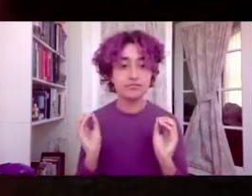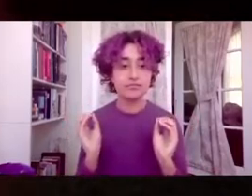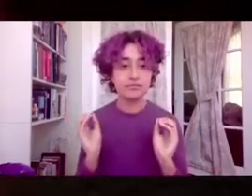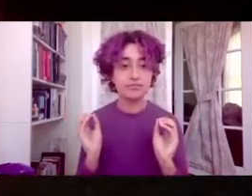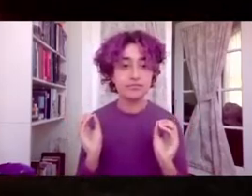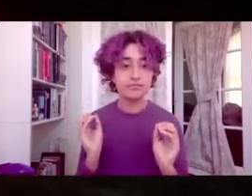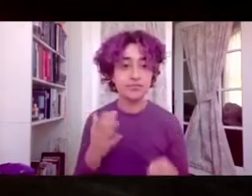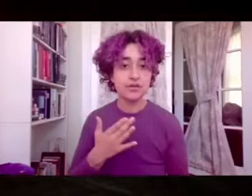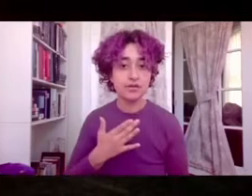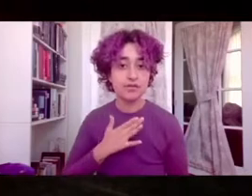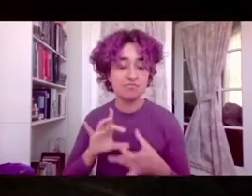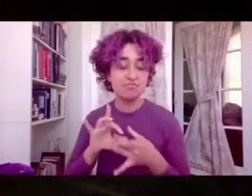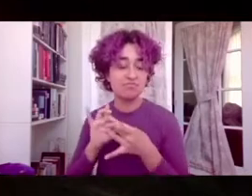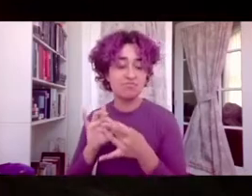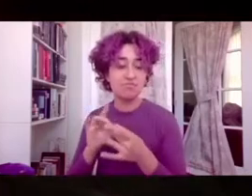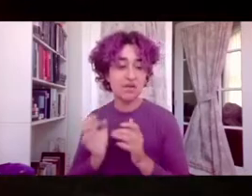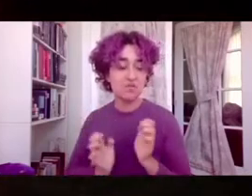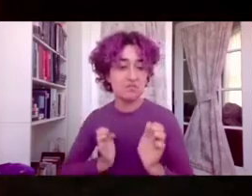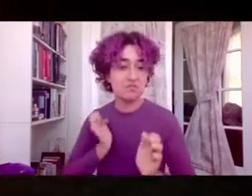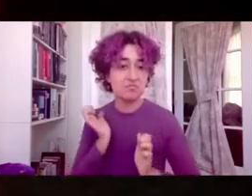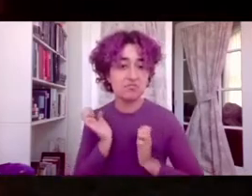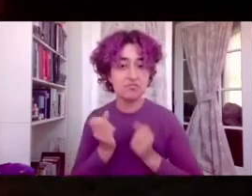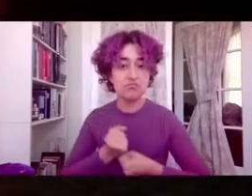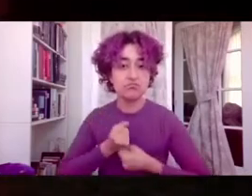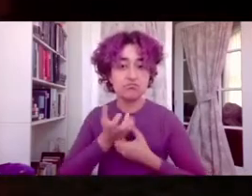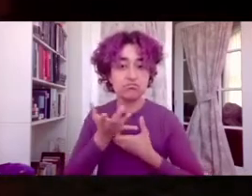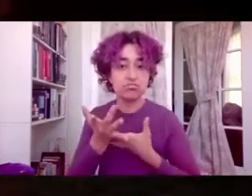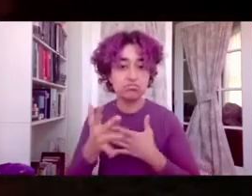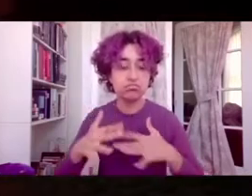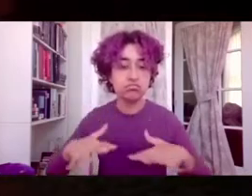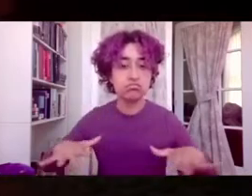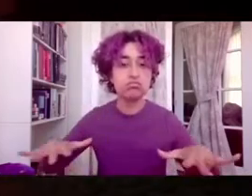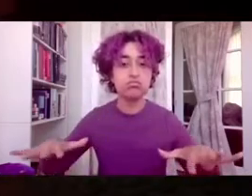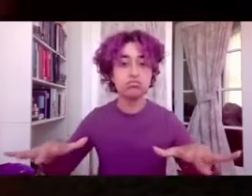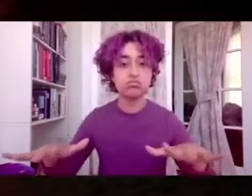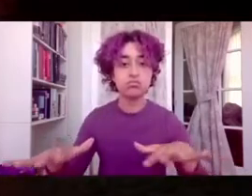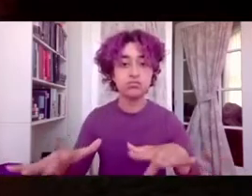So my emotions can fill my heart